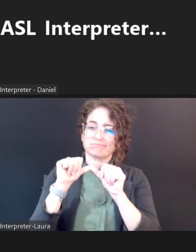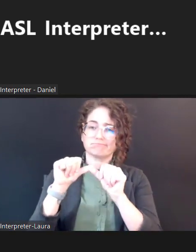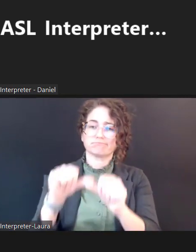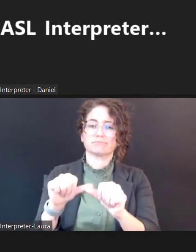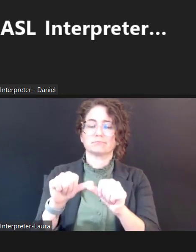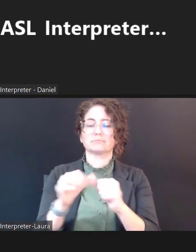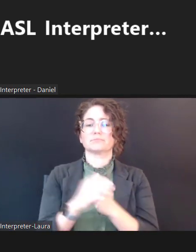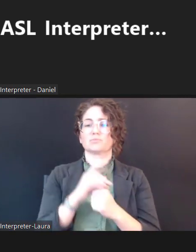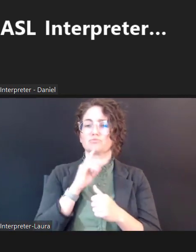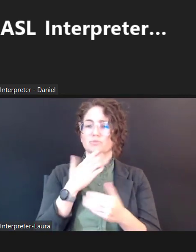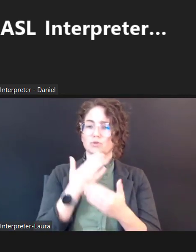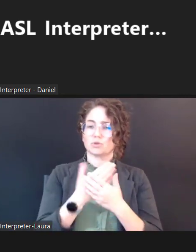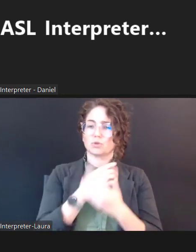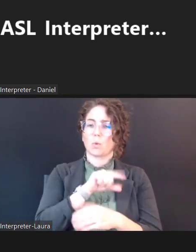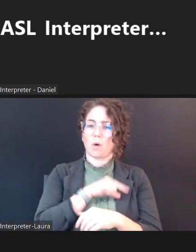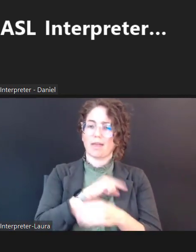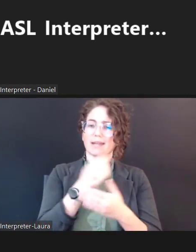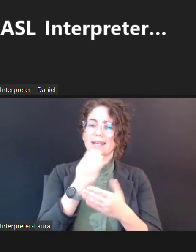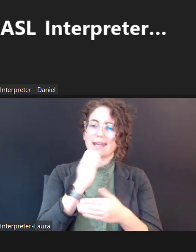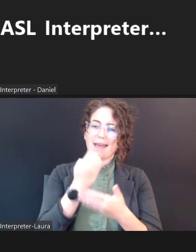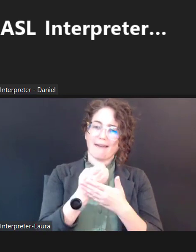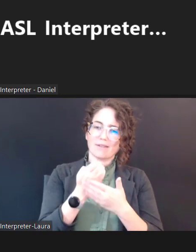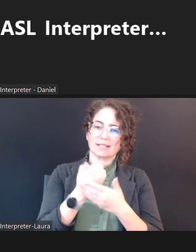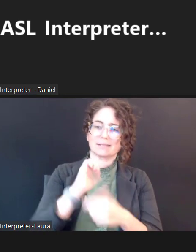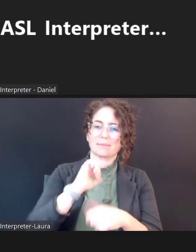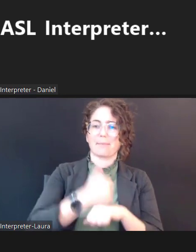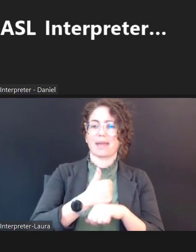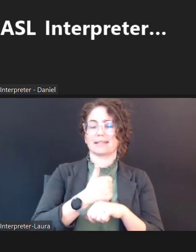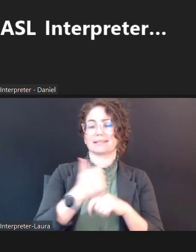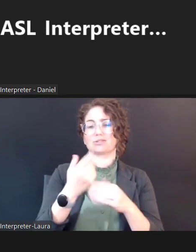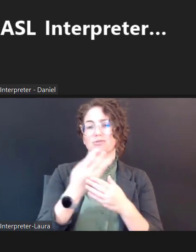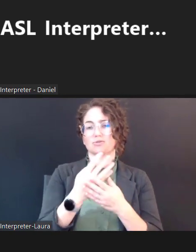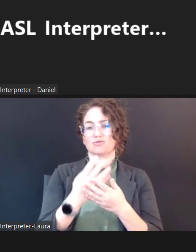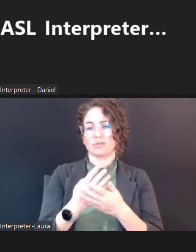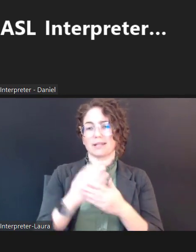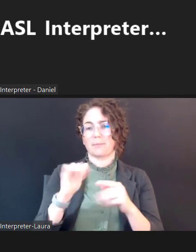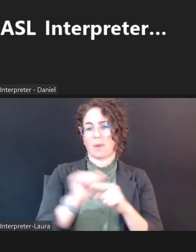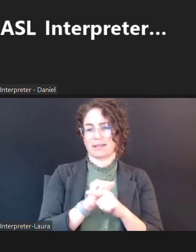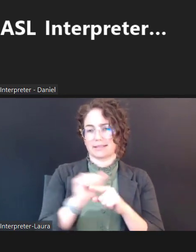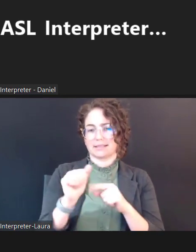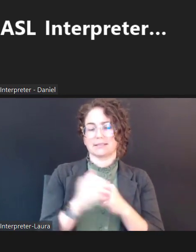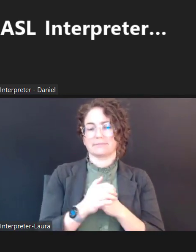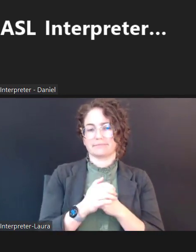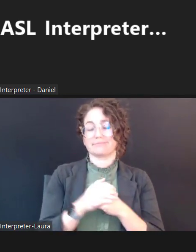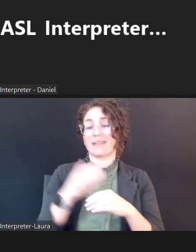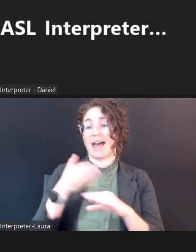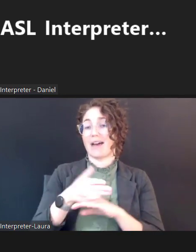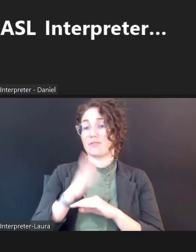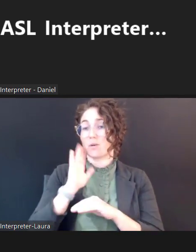And then we will address any questions you might have.